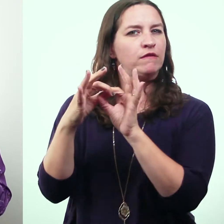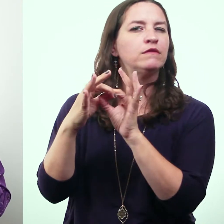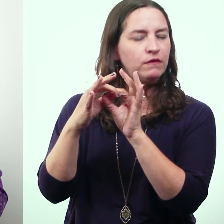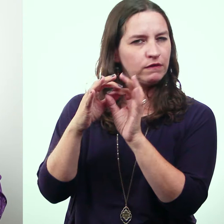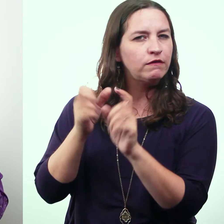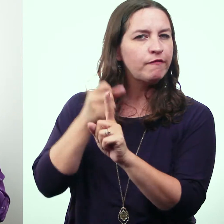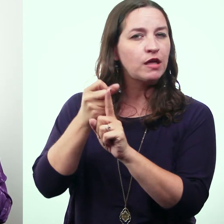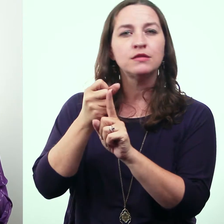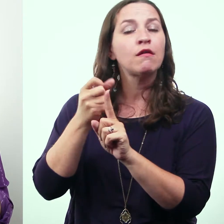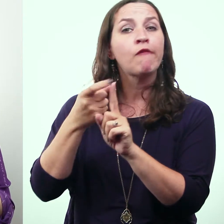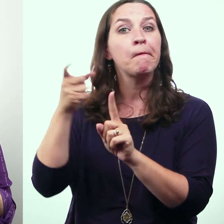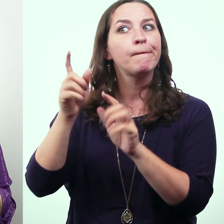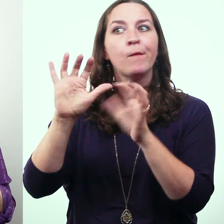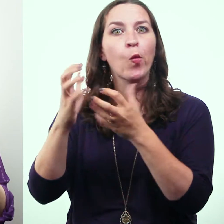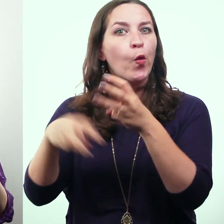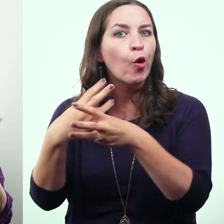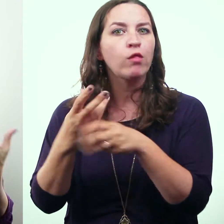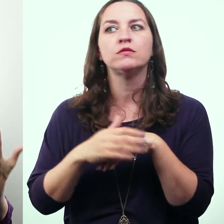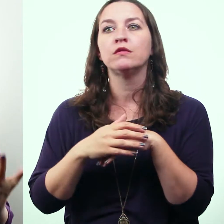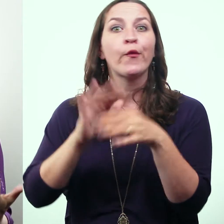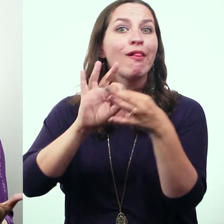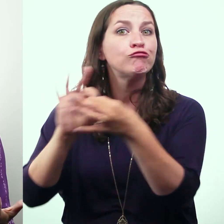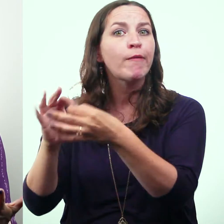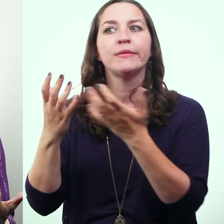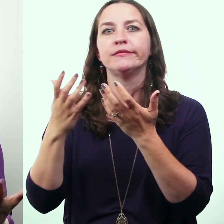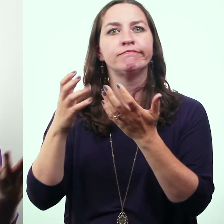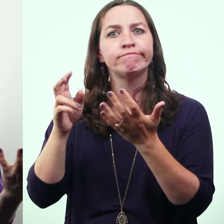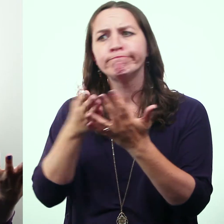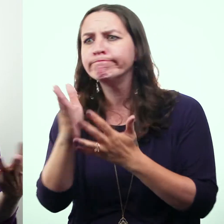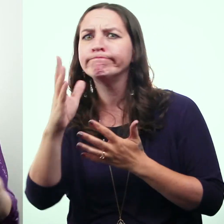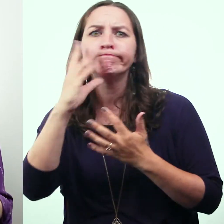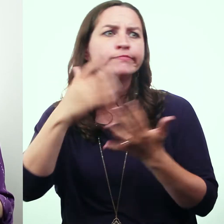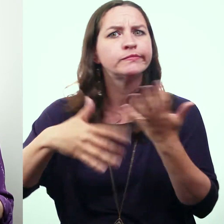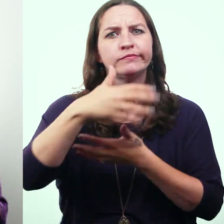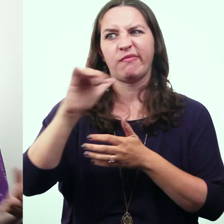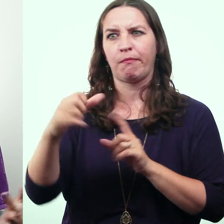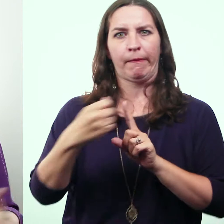how we experience conflict, how we experience positive relationships, how we move around the